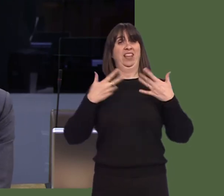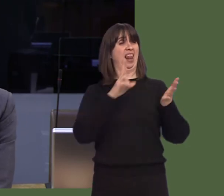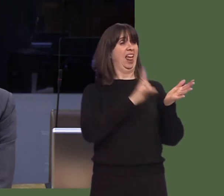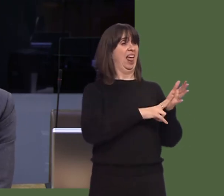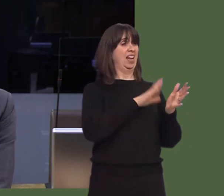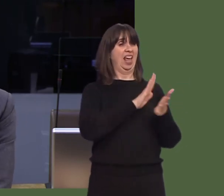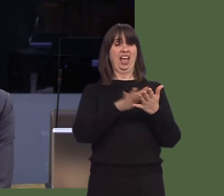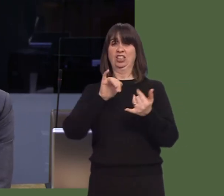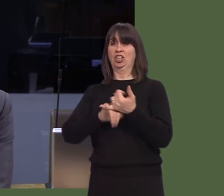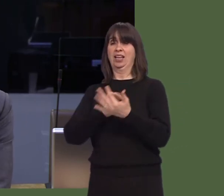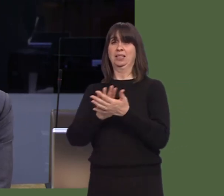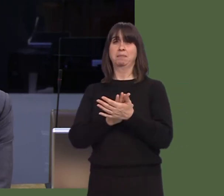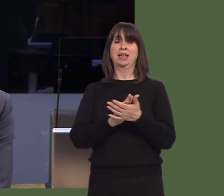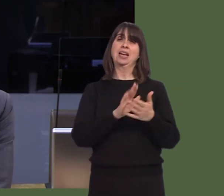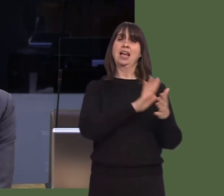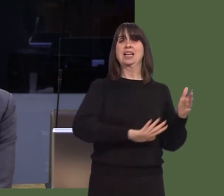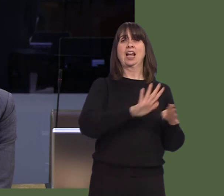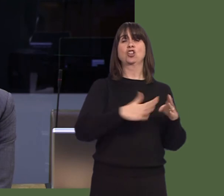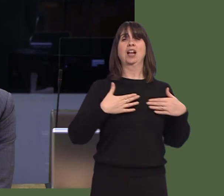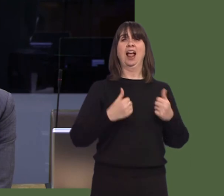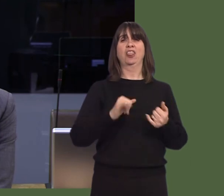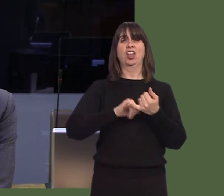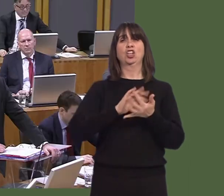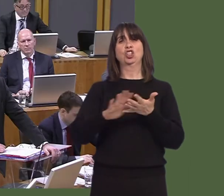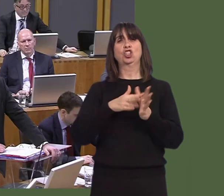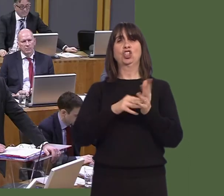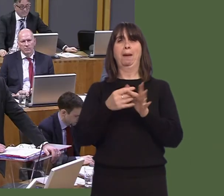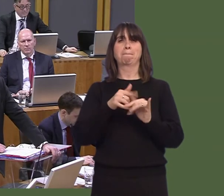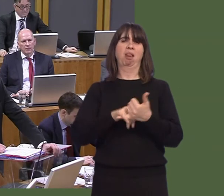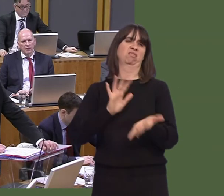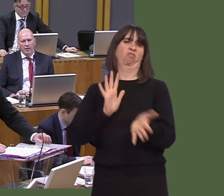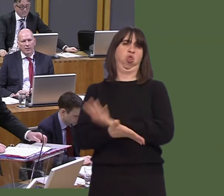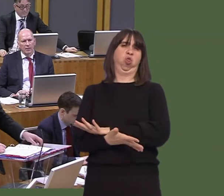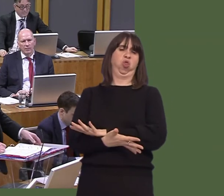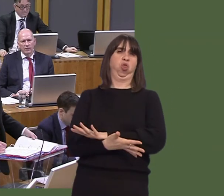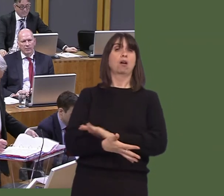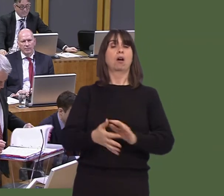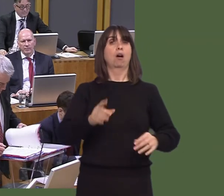Add to this the fact that the common agricultural policy is universally accepted as being an environmental disaster.